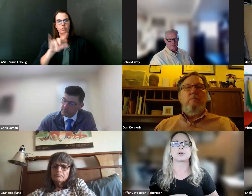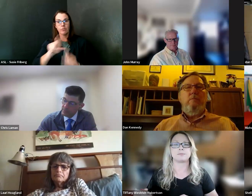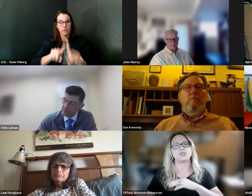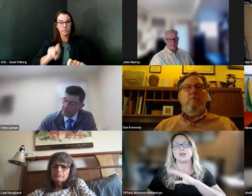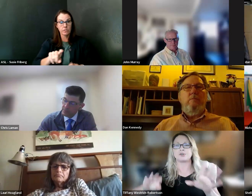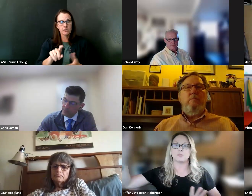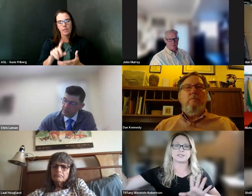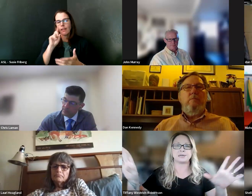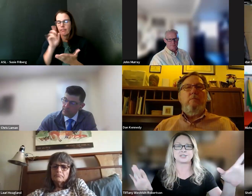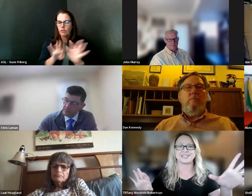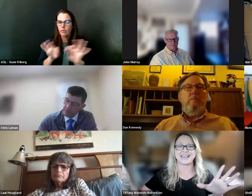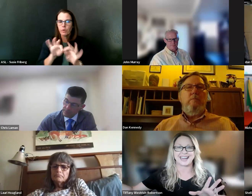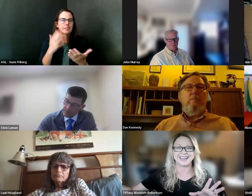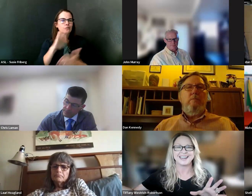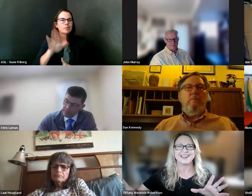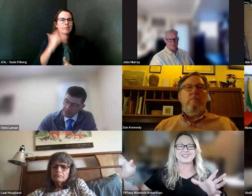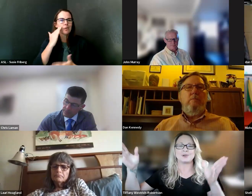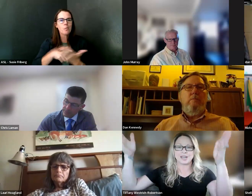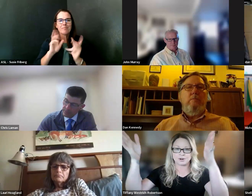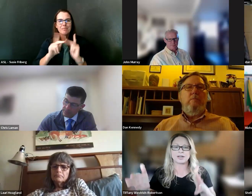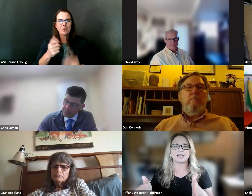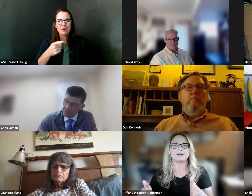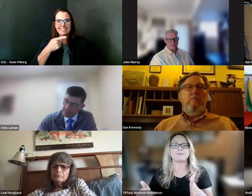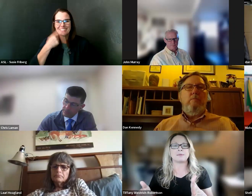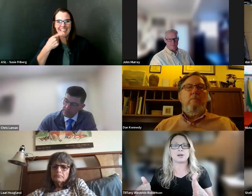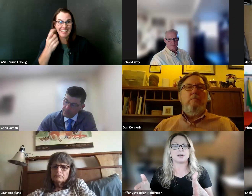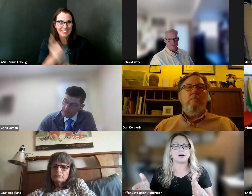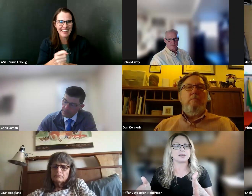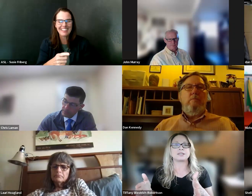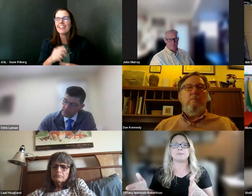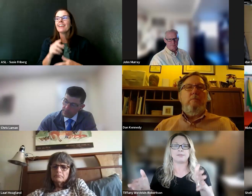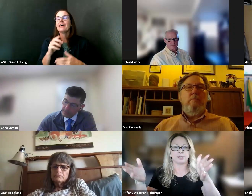important because you never know what somebody's going to say. So in order to keep them on on some